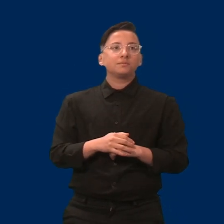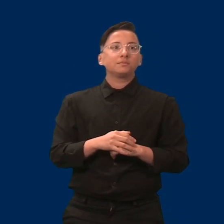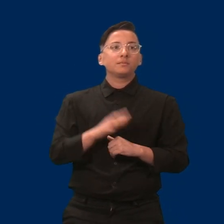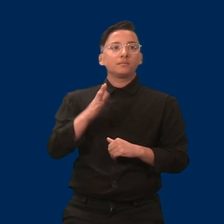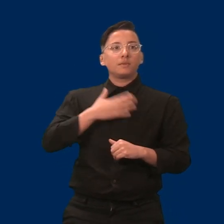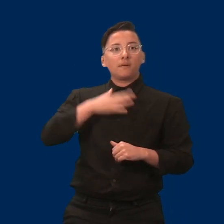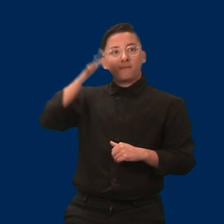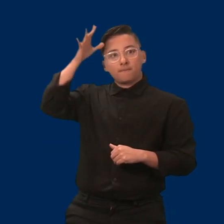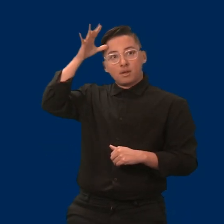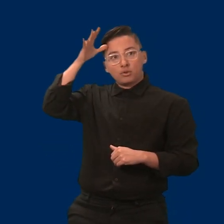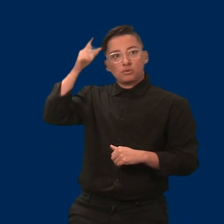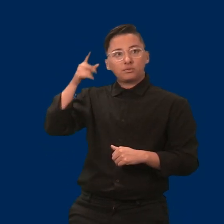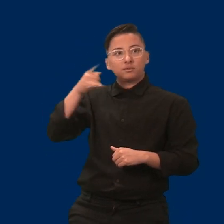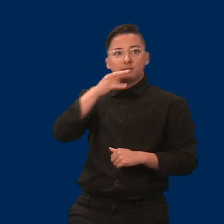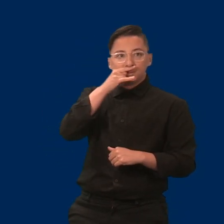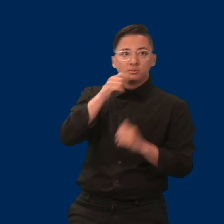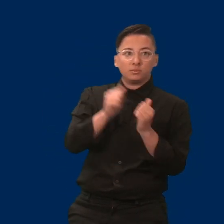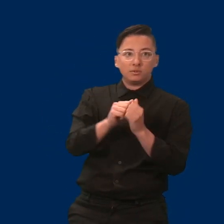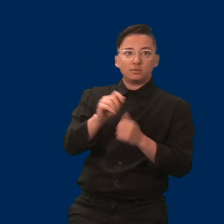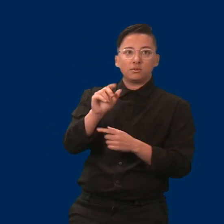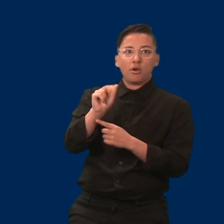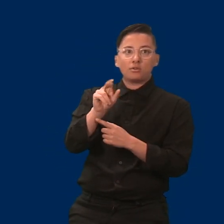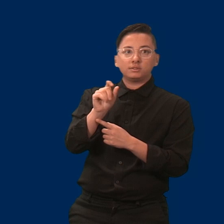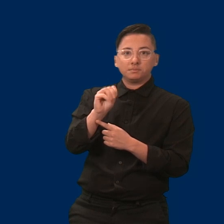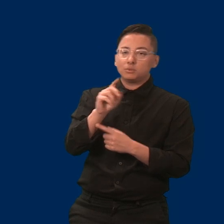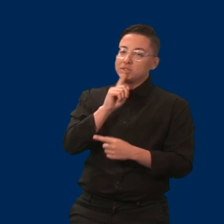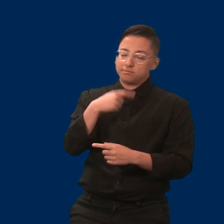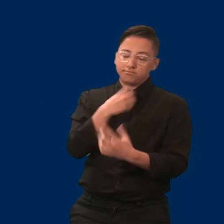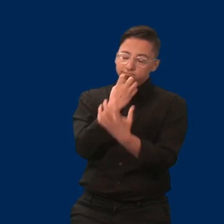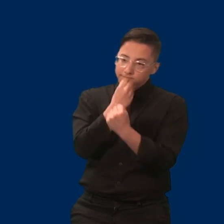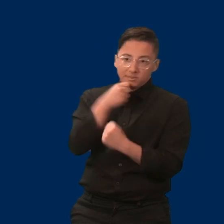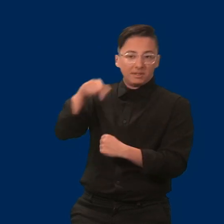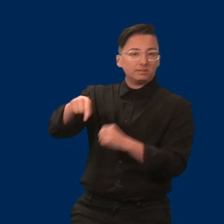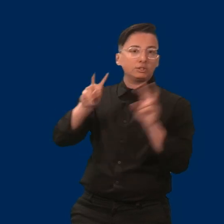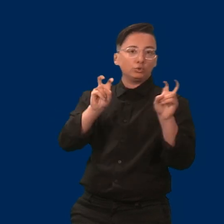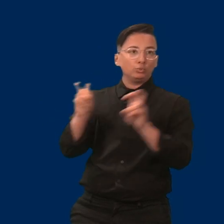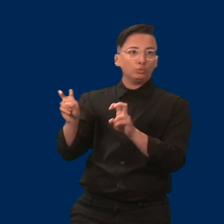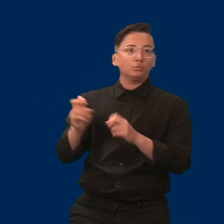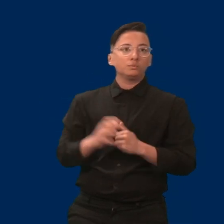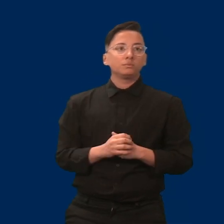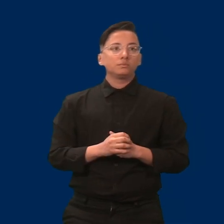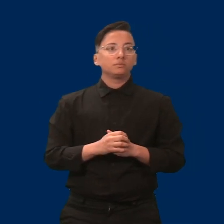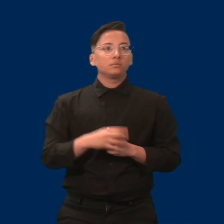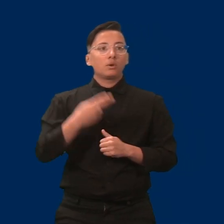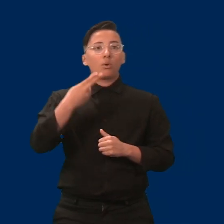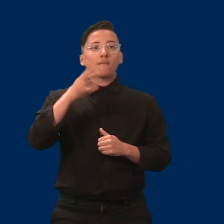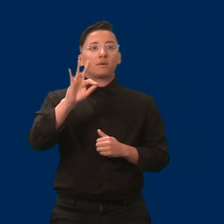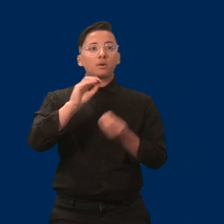are really important to me. House File 2017 was included in last year's House